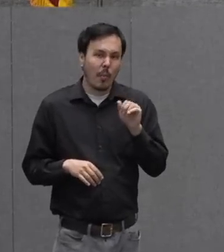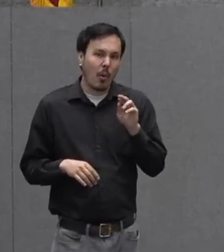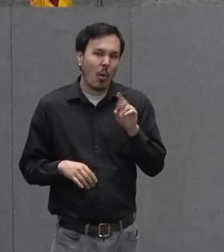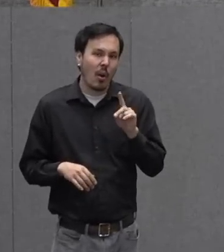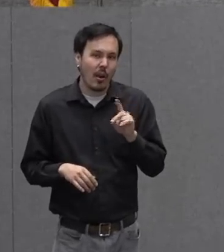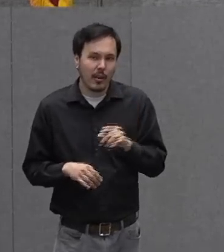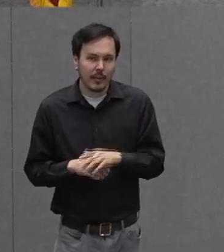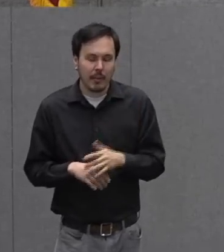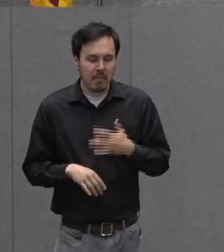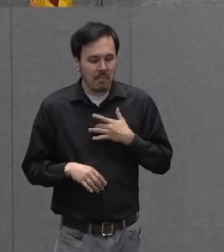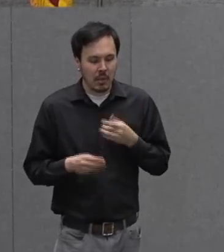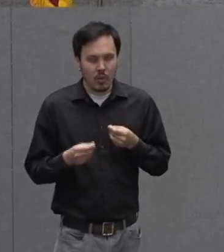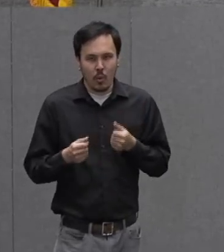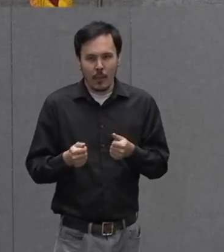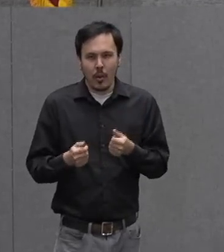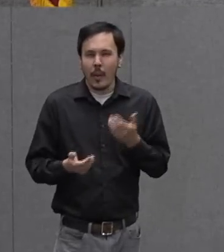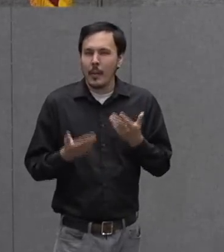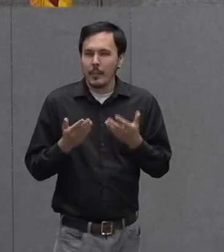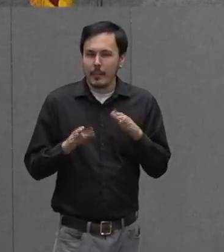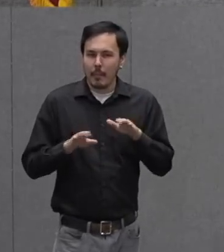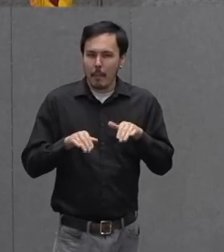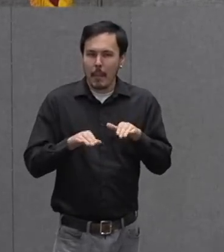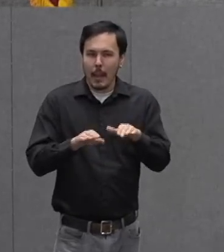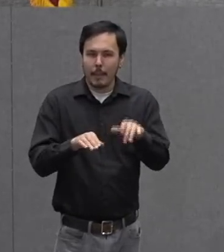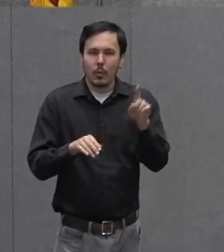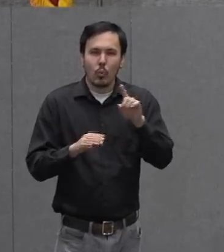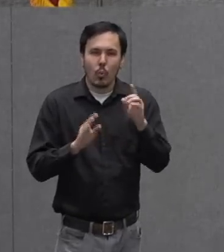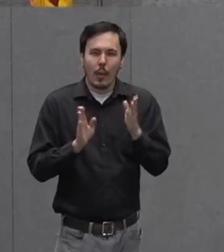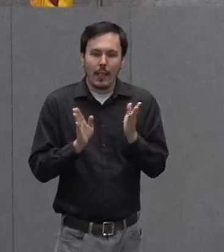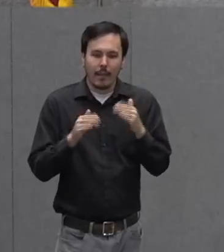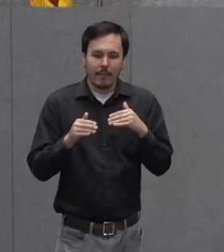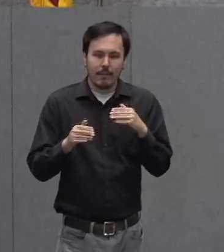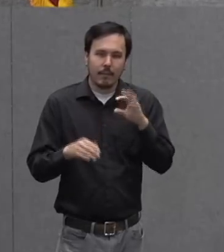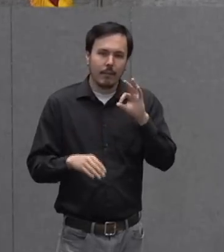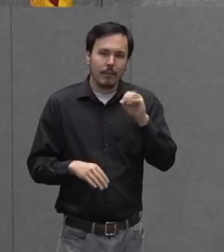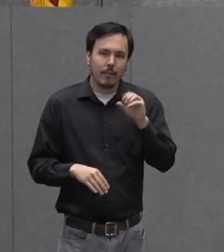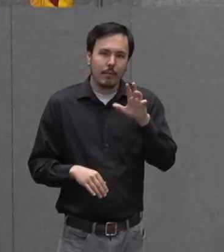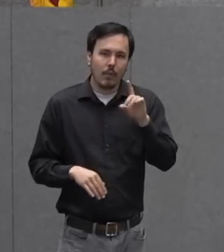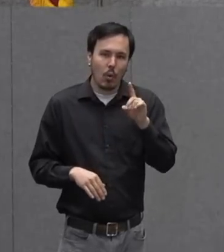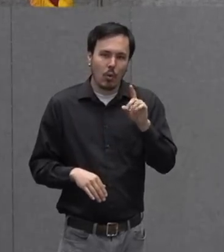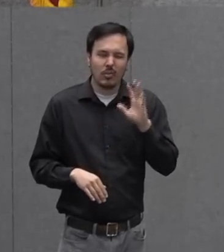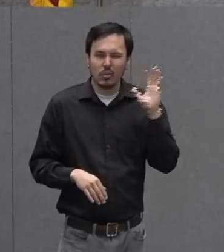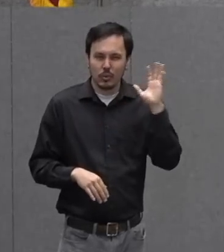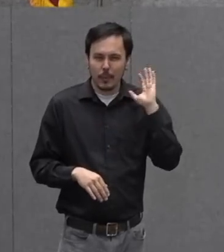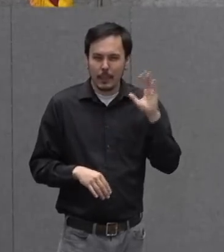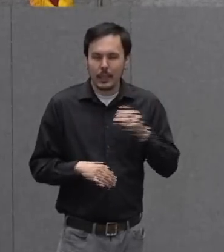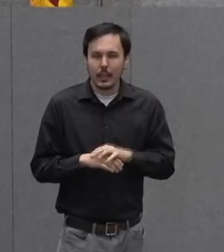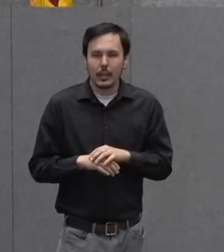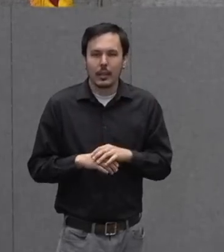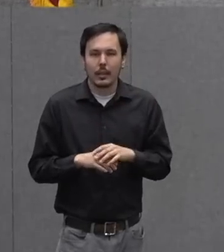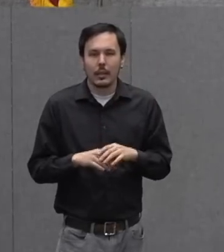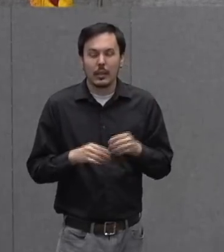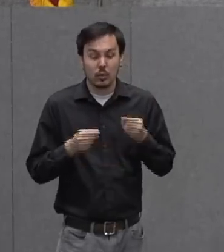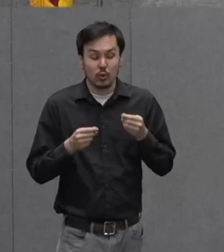It feels smooth, a little bumpy where the folds are. It's smoother on the side with the pictures on it.